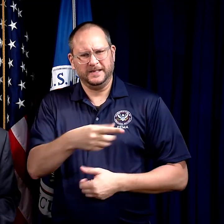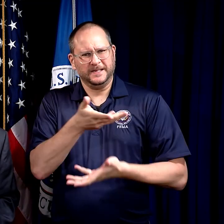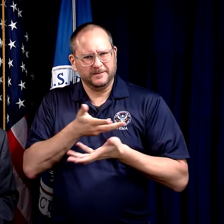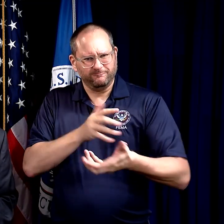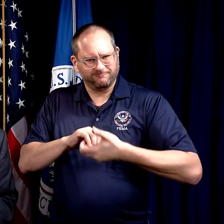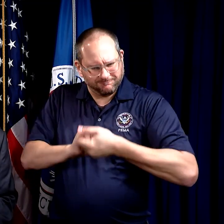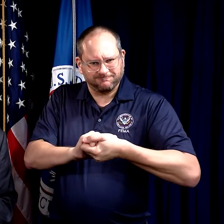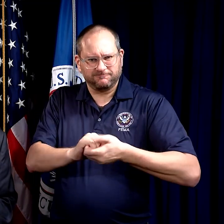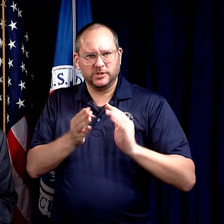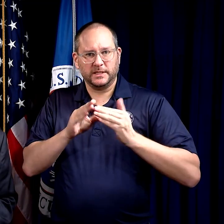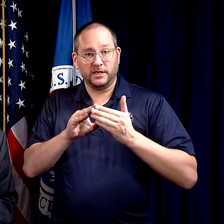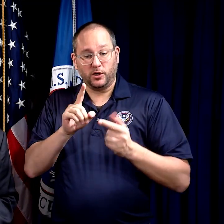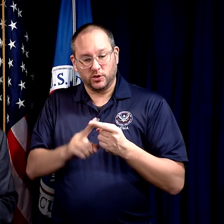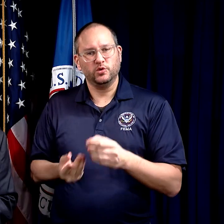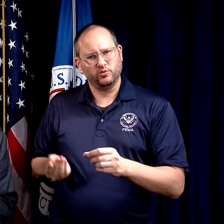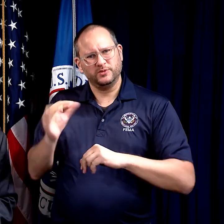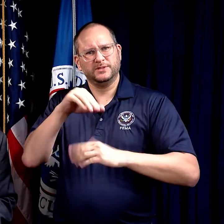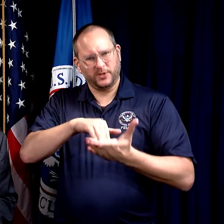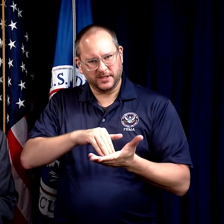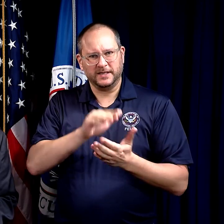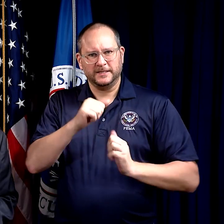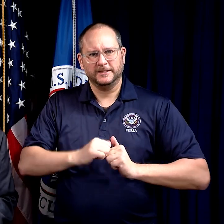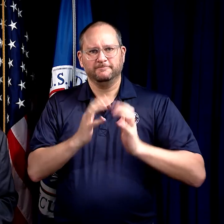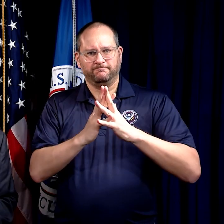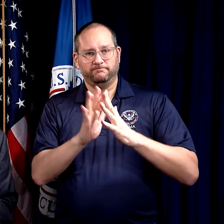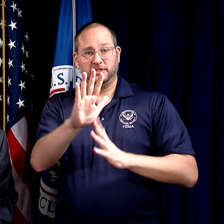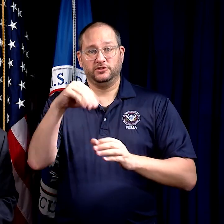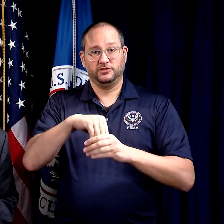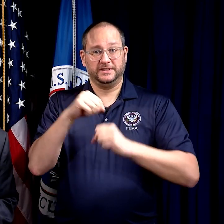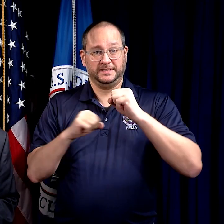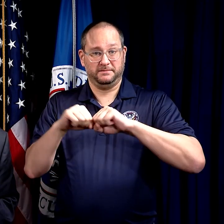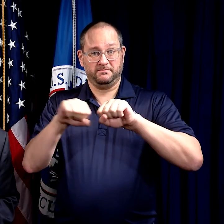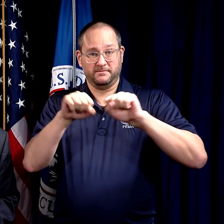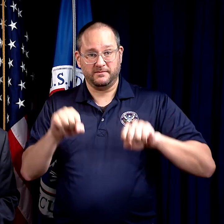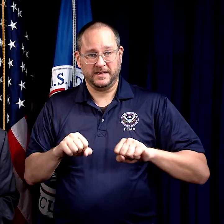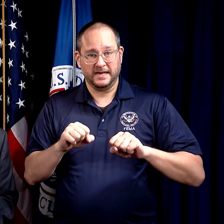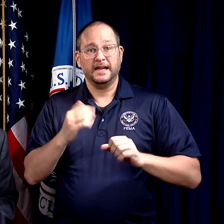and works with the community to restore their infrastructure systems